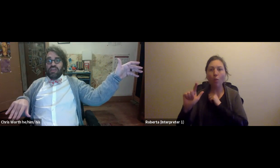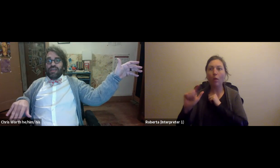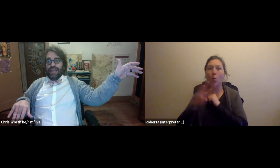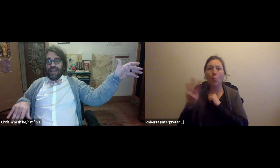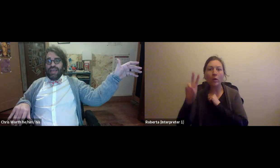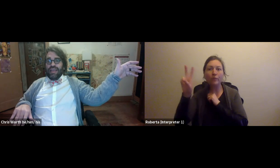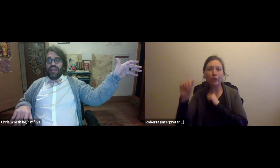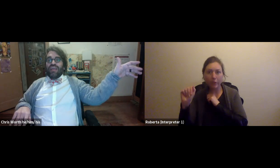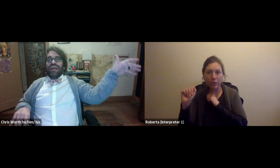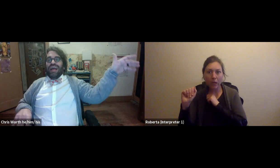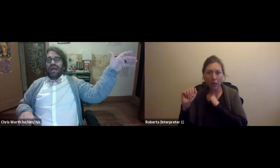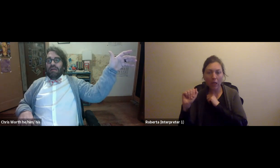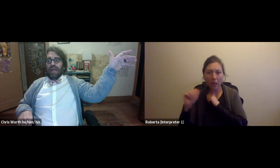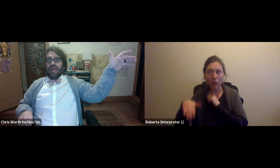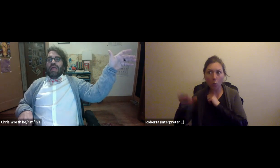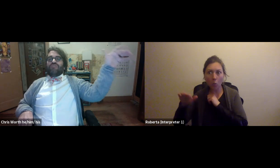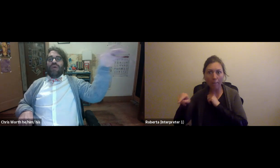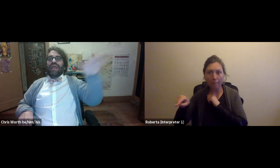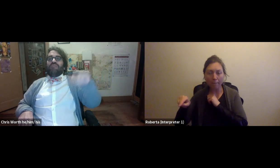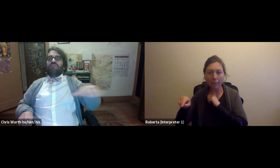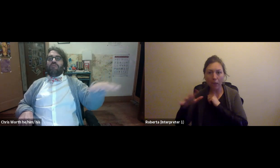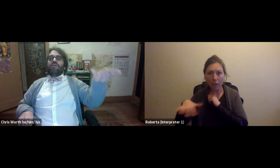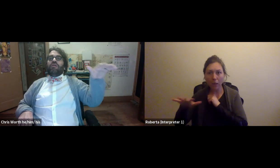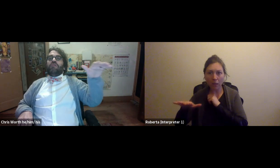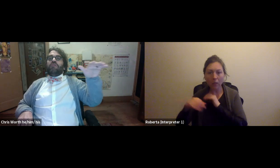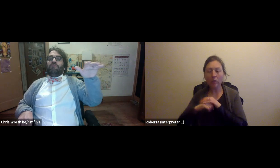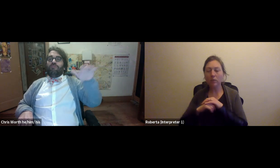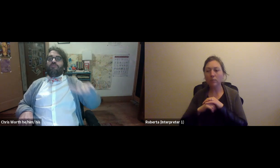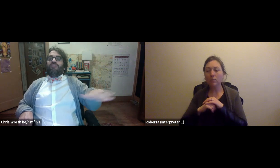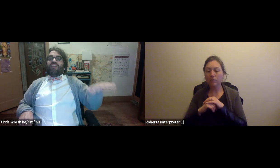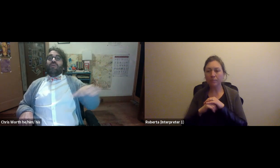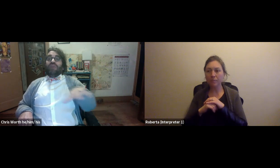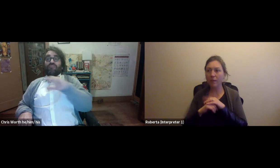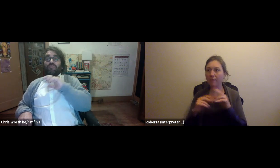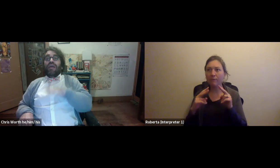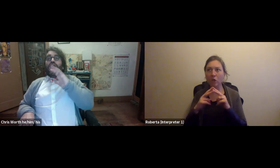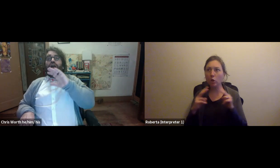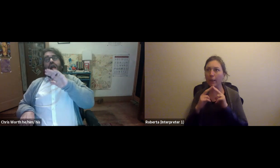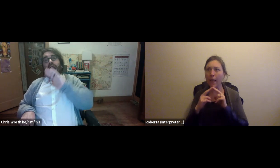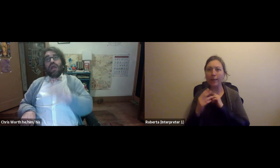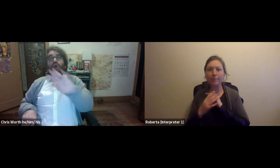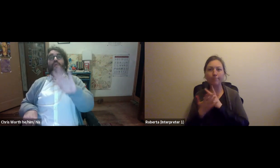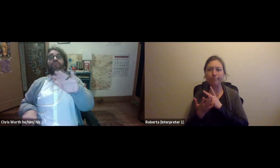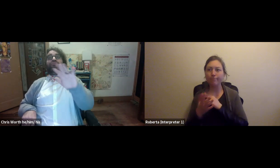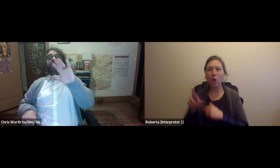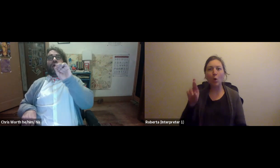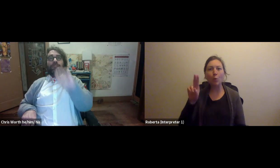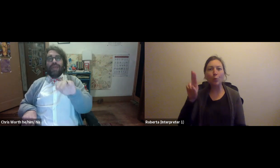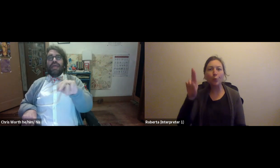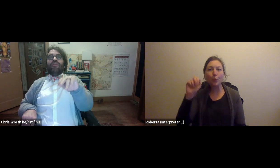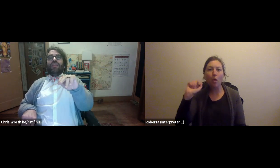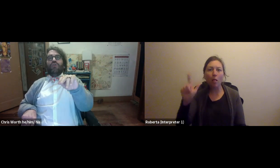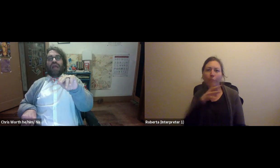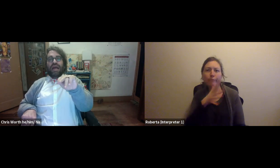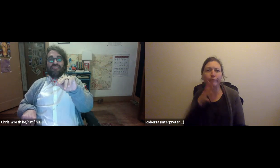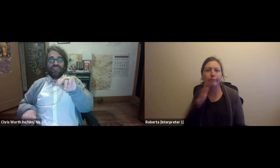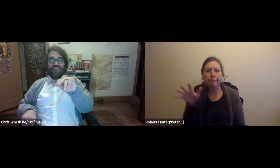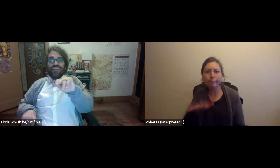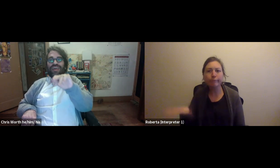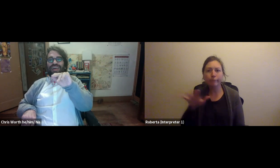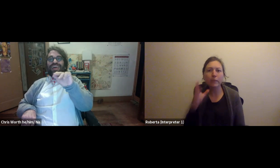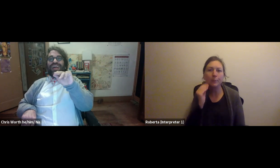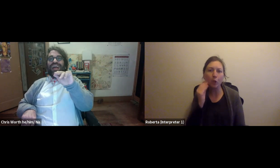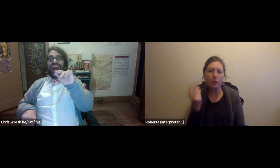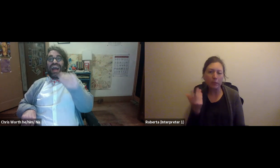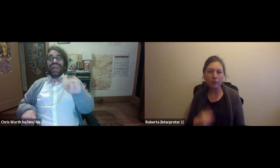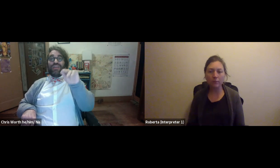Connecticut, but I had a very different experience but I almost immediately knew, I knew